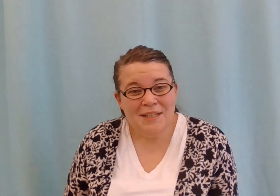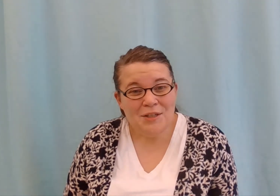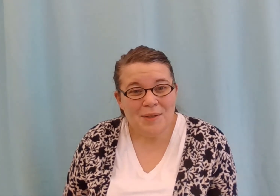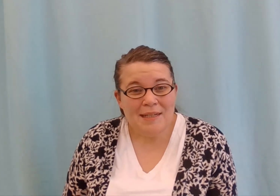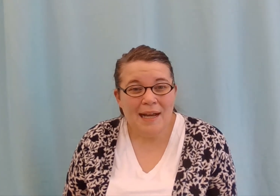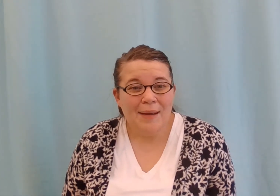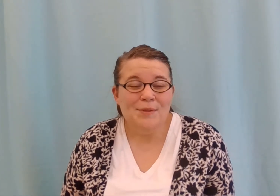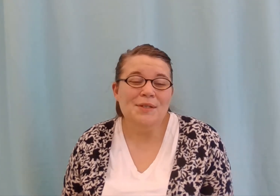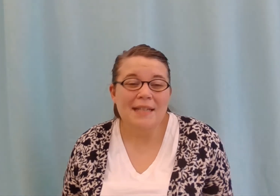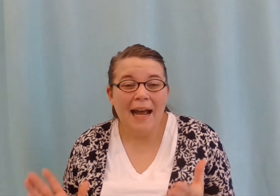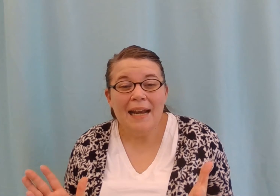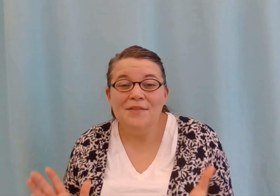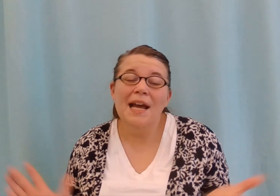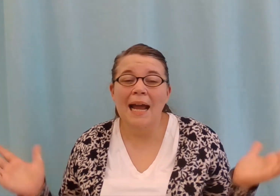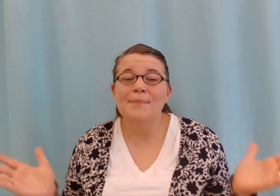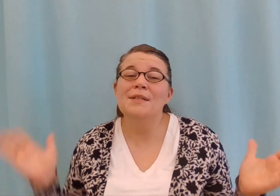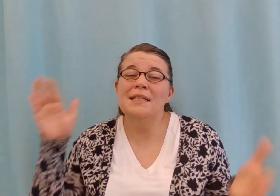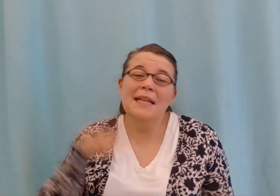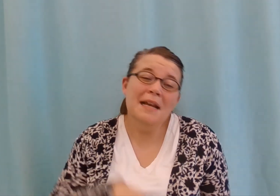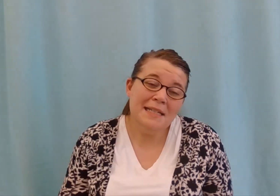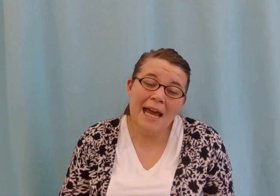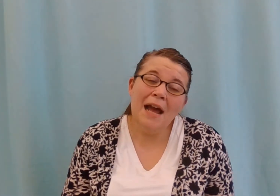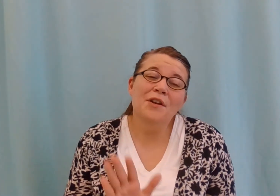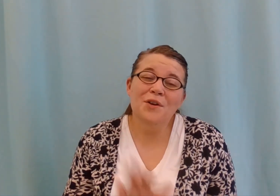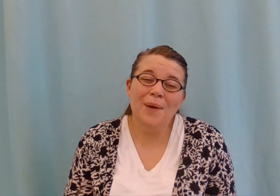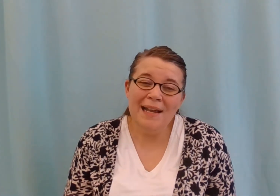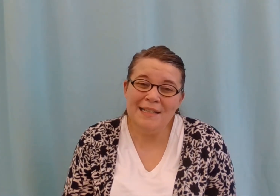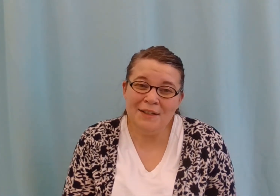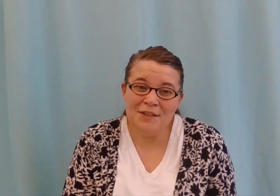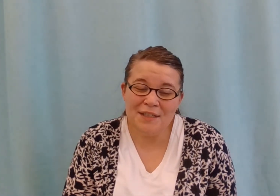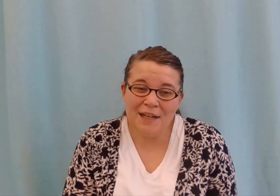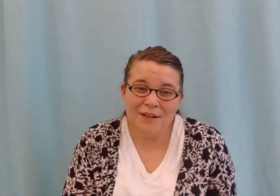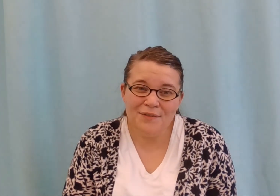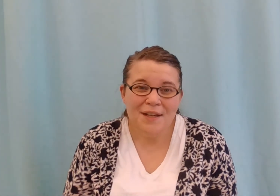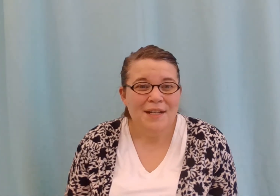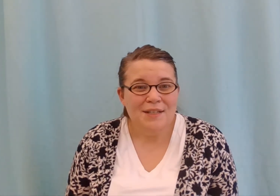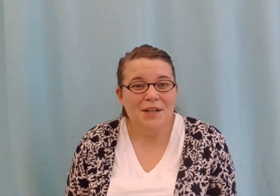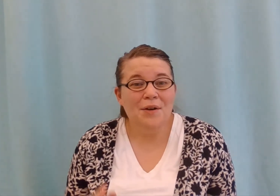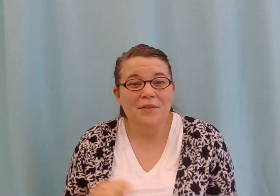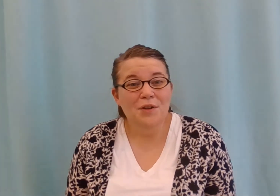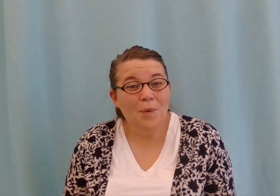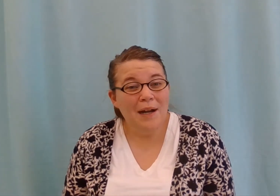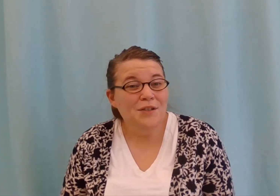storytime, so it's kind of time to settle down and quiet down yourself, so if you want to,